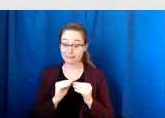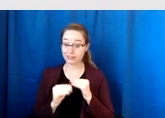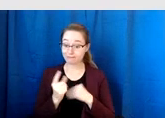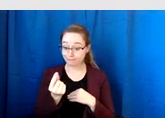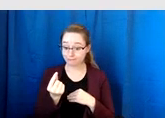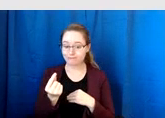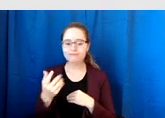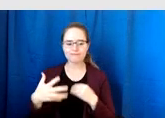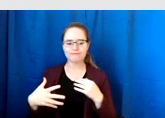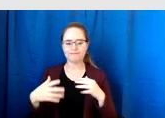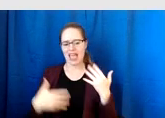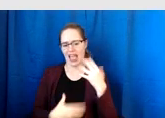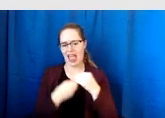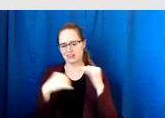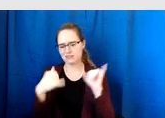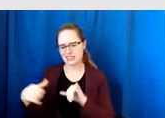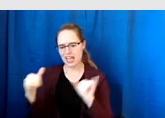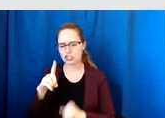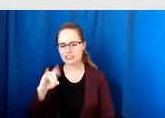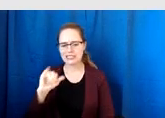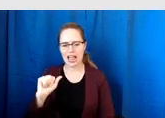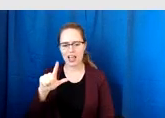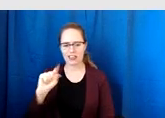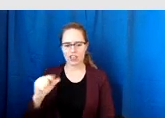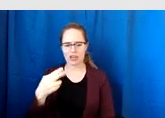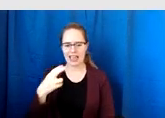So I just placed a text warning unsaved changes in the dialog,